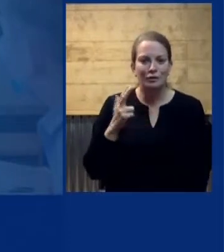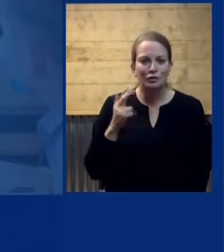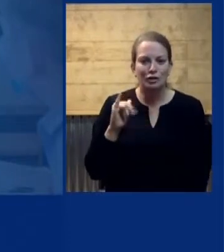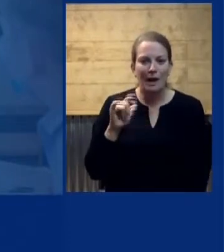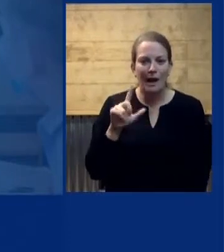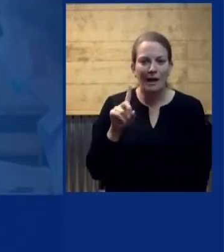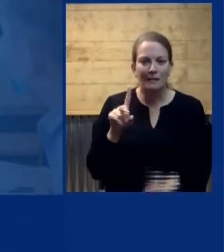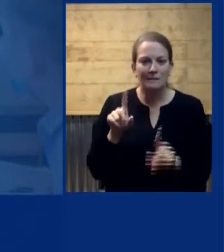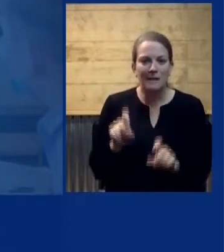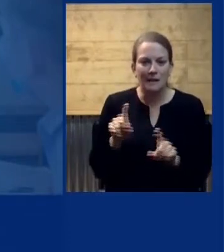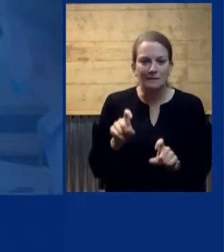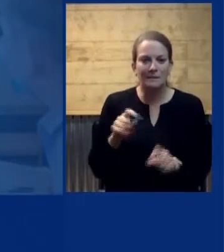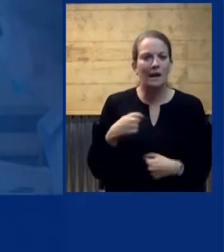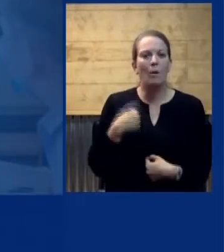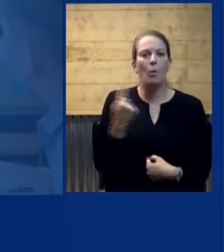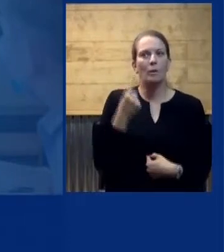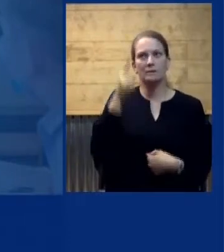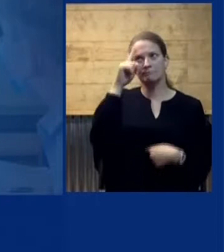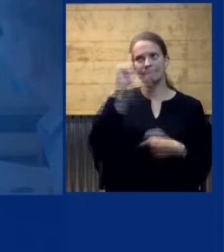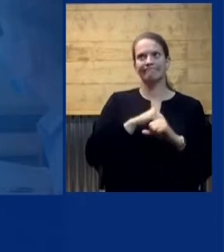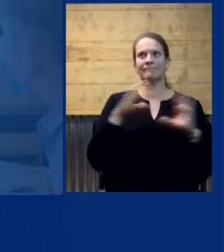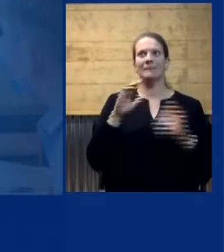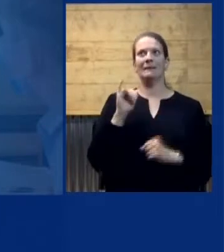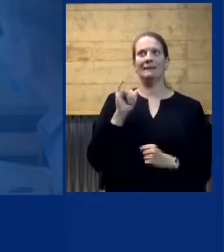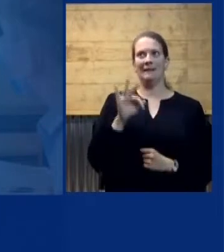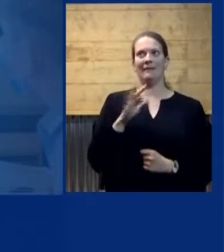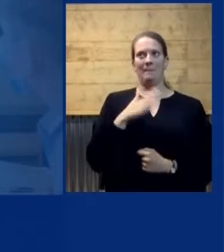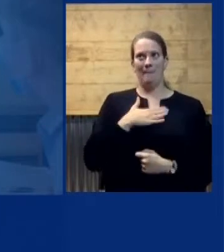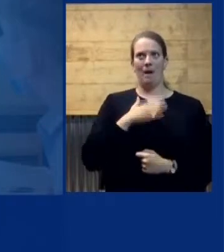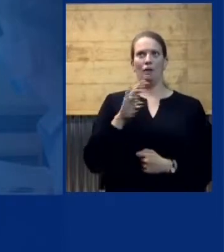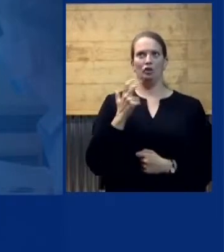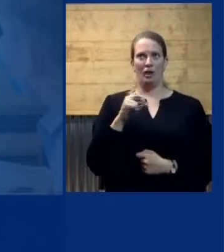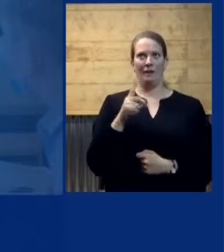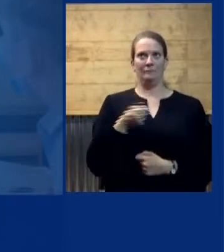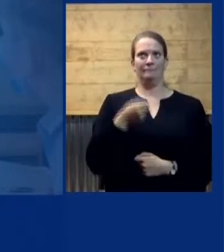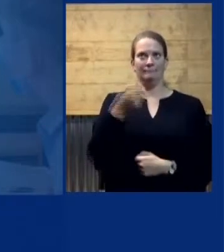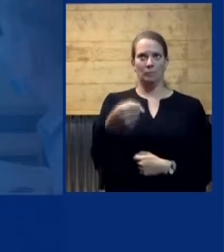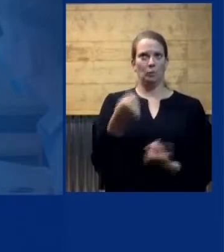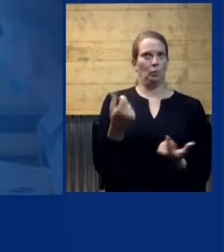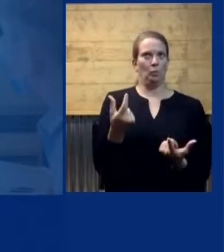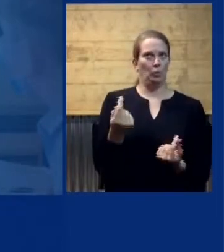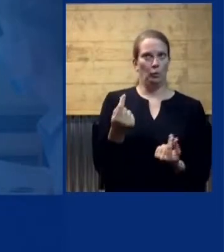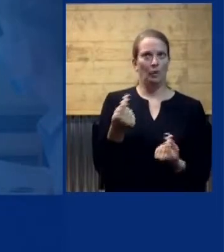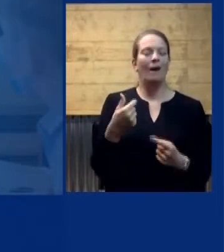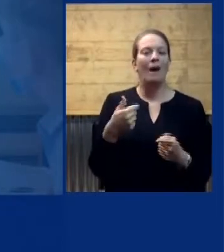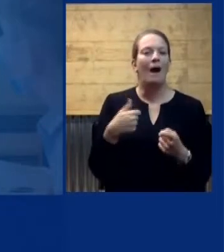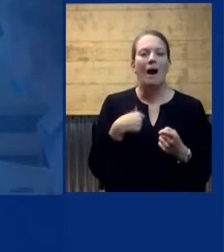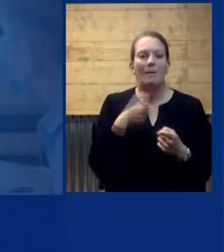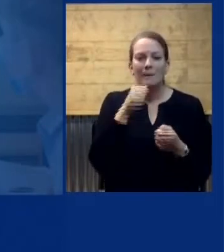OVERNIGHT CAMPS, MY CHILD TEST. I'M NOT GOING TO ASK ANYONE TO